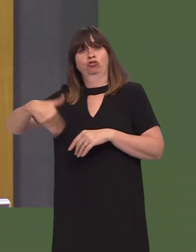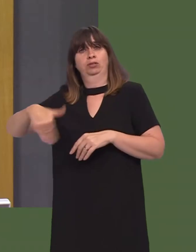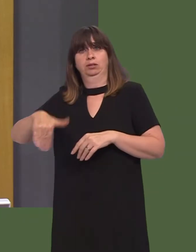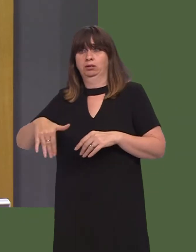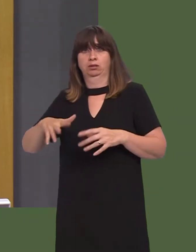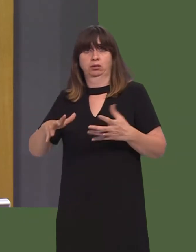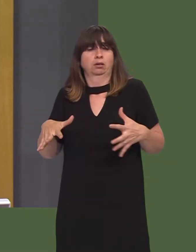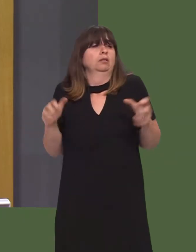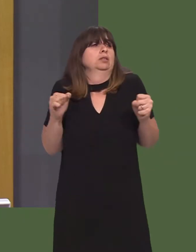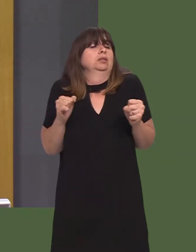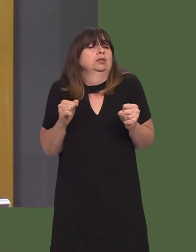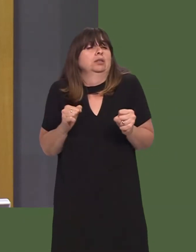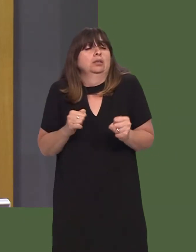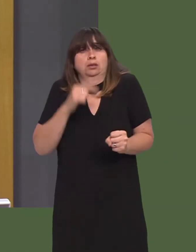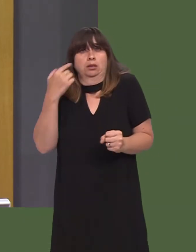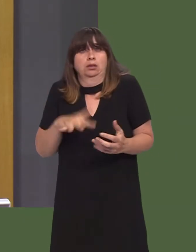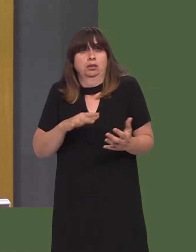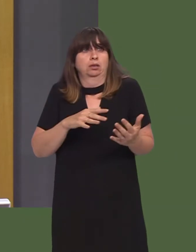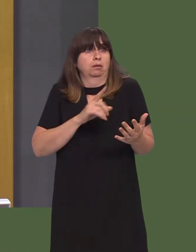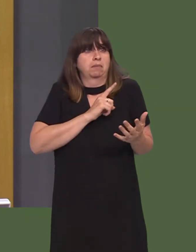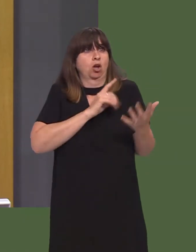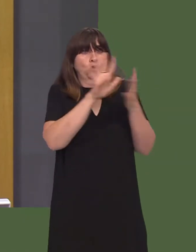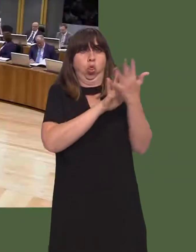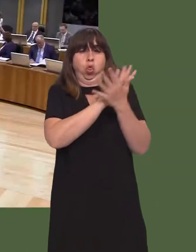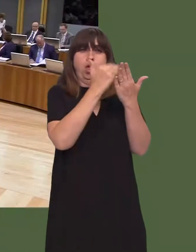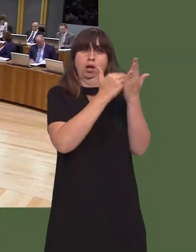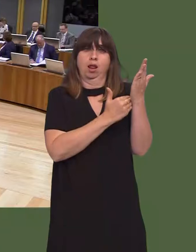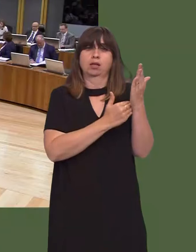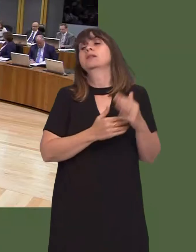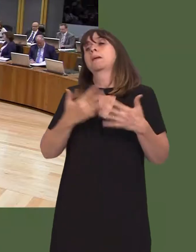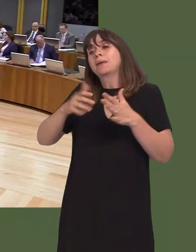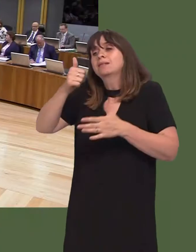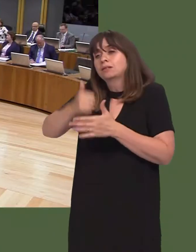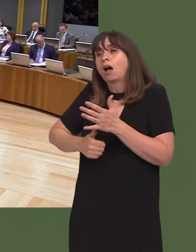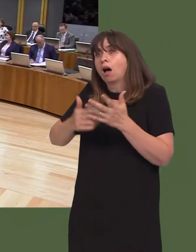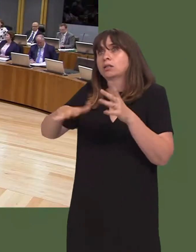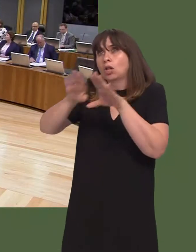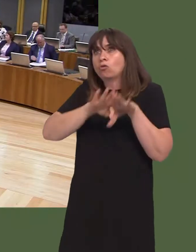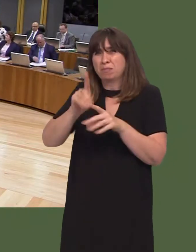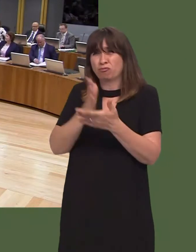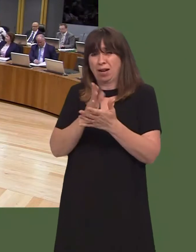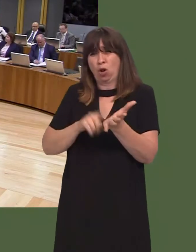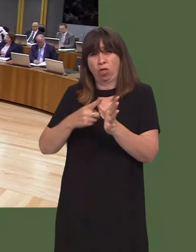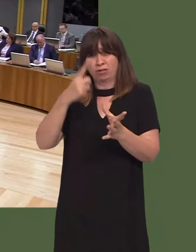are not, quite simply, left out in the extreme cold? Carwyn Jones: That process has started. But, of course, thereís nothing to stop the local